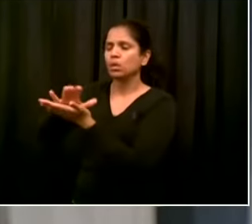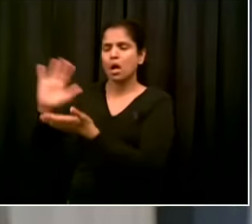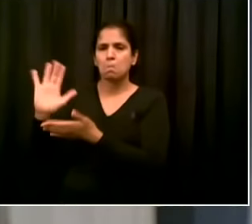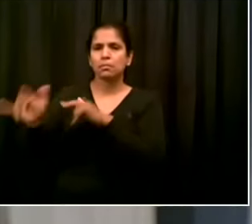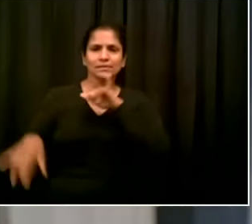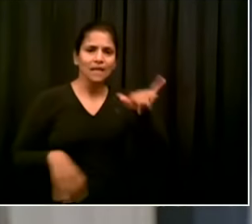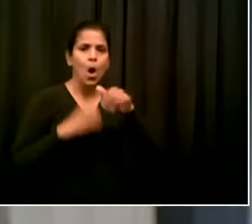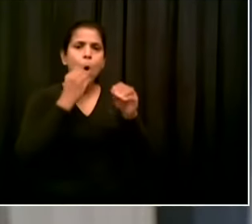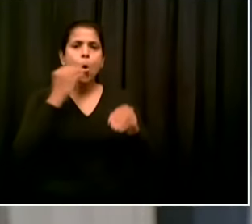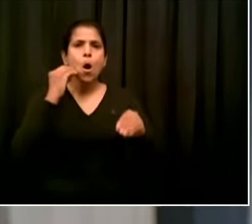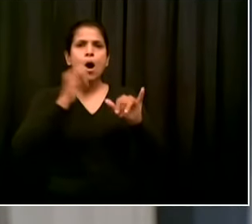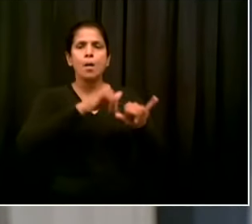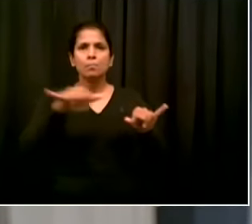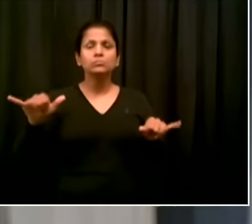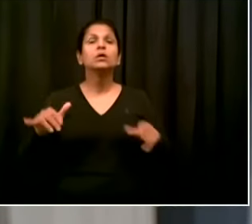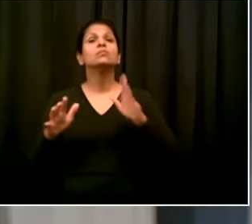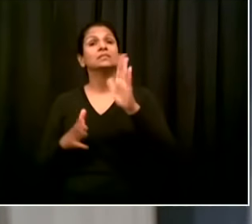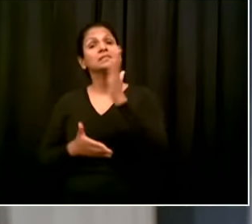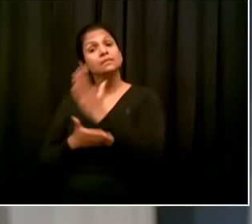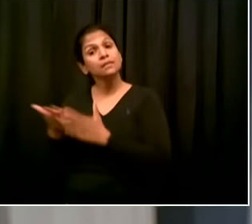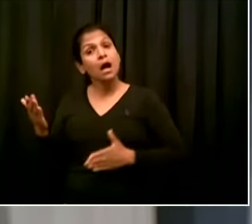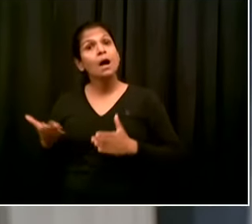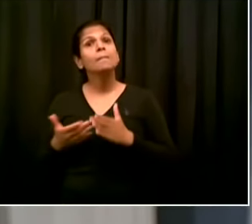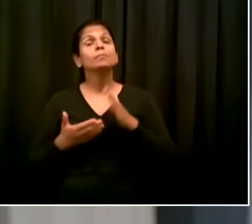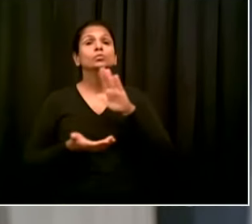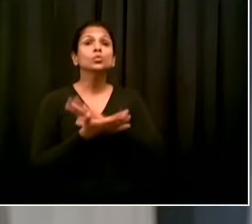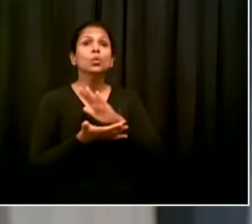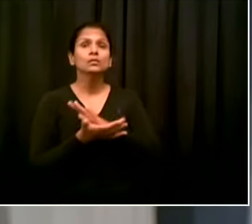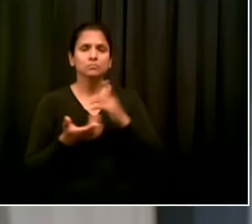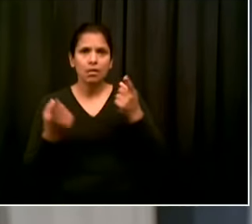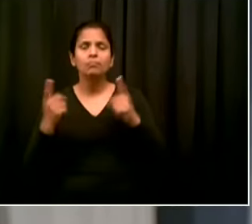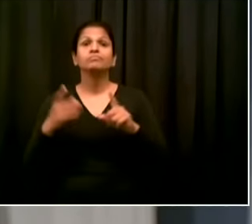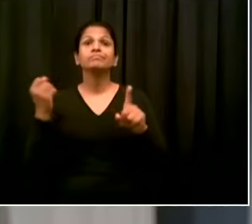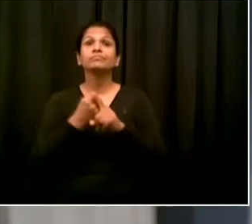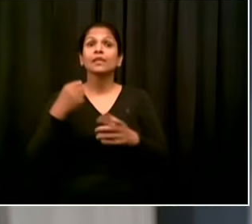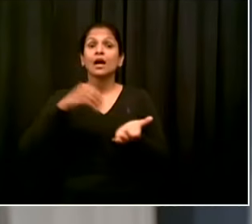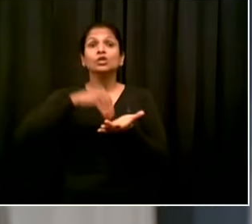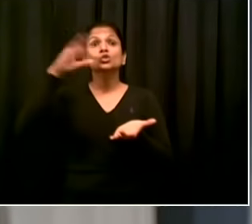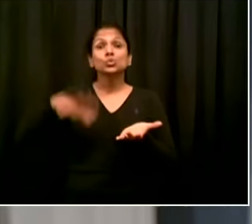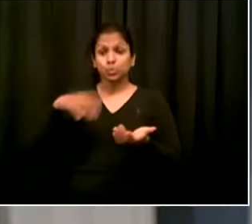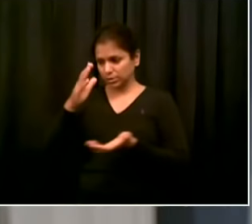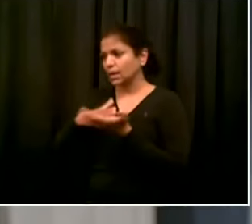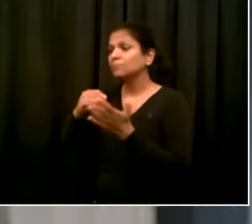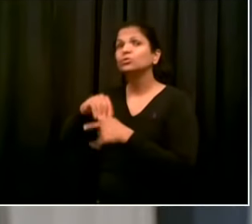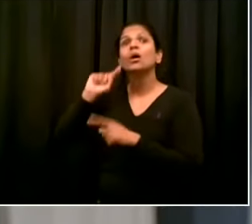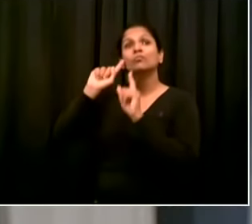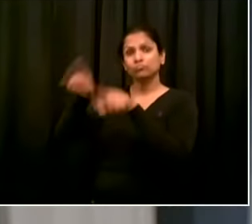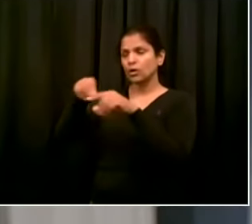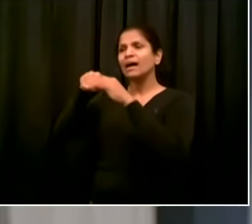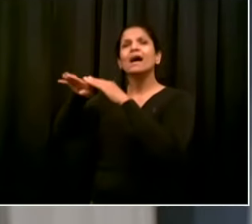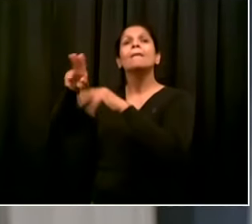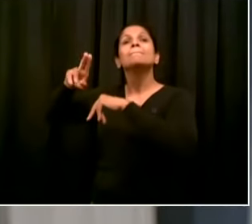RUNNING REQUIRES EVERYONE'S EFFORT AND IT TAKES SEVERAL WEE OKSF TRANSITIONO T GET INTHGS TO WORK WELL.